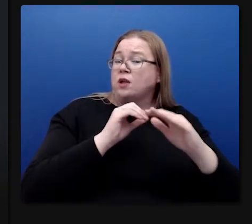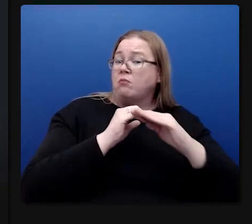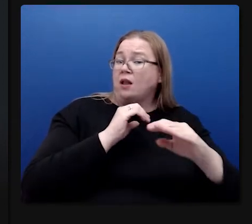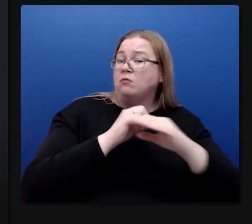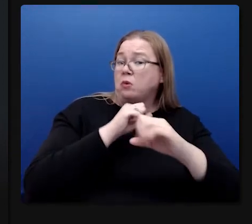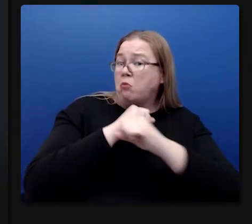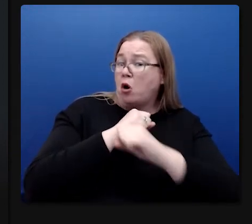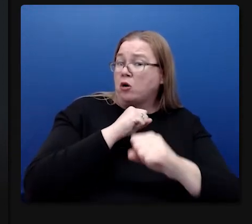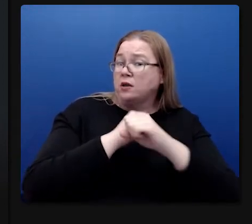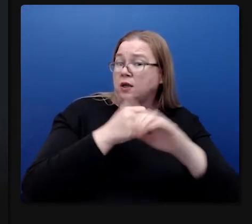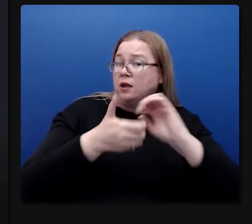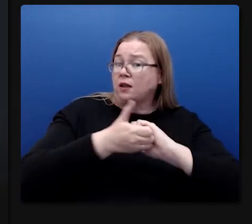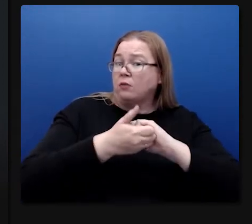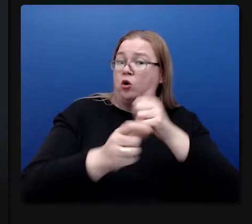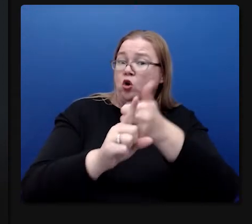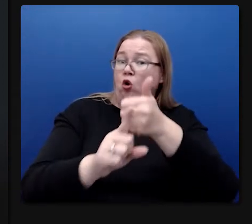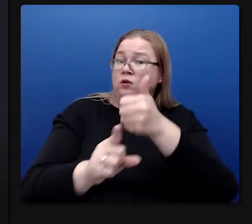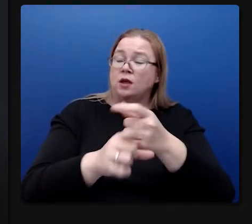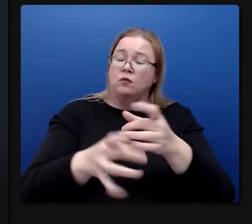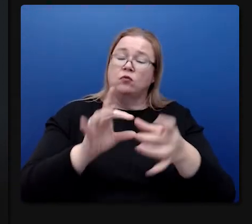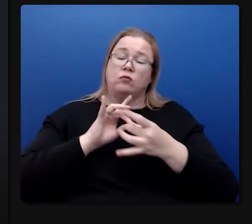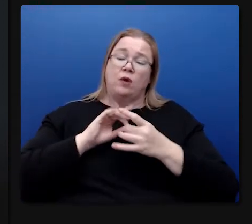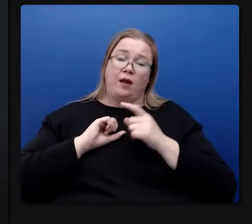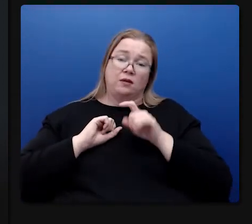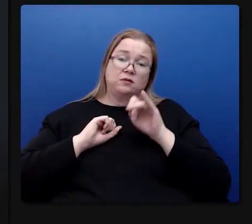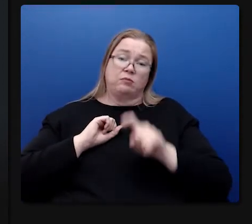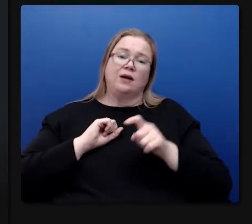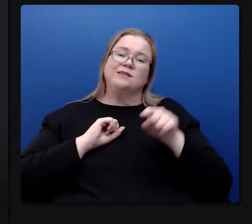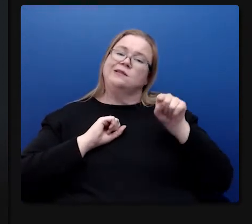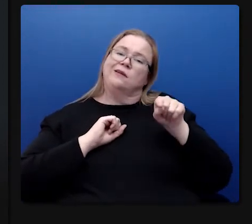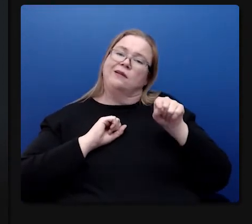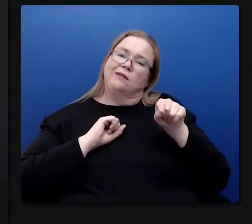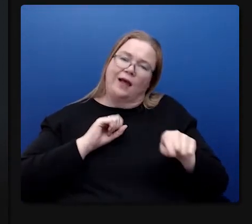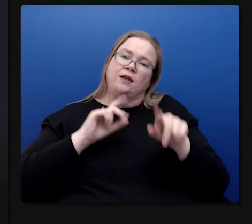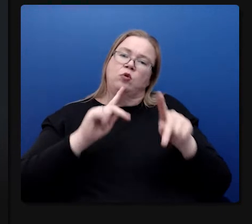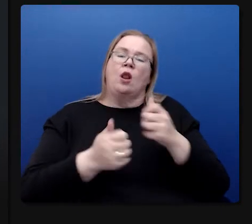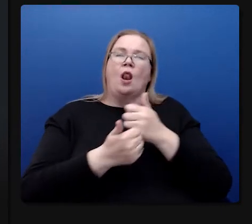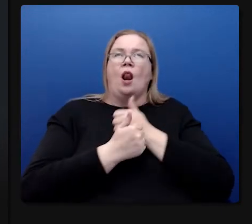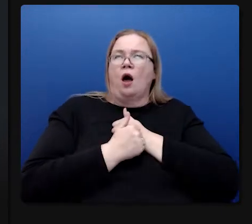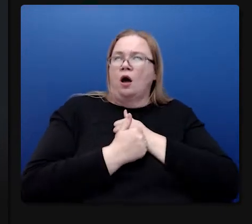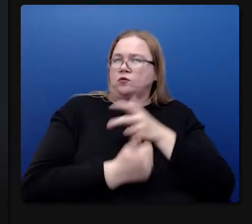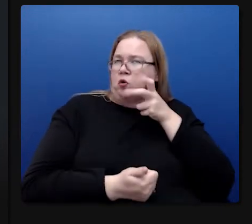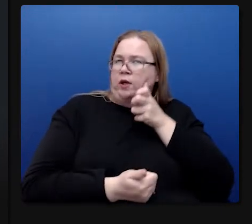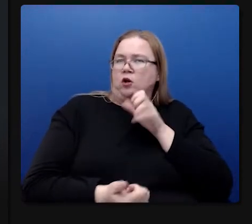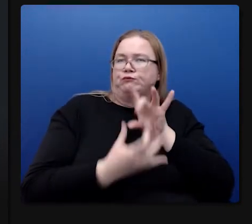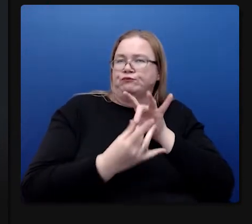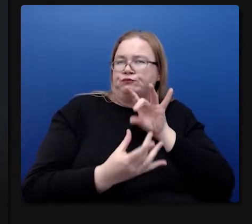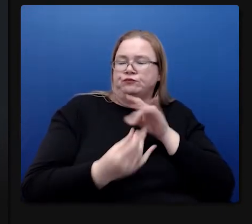marketing collaboration between yourselves and Xbox, these are the people who would love to hear your ideas.